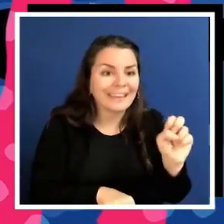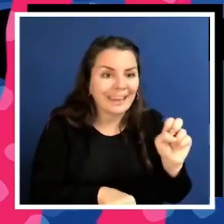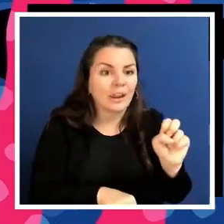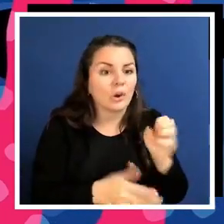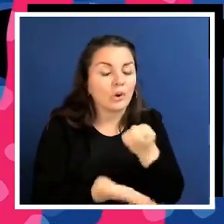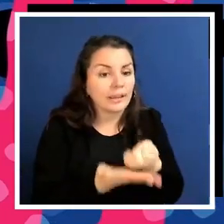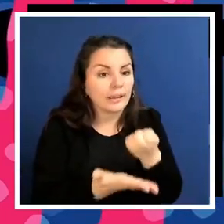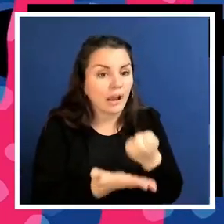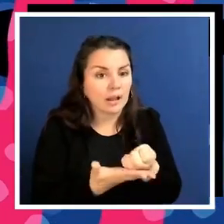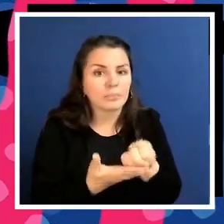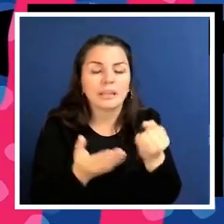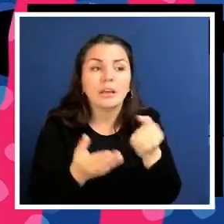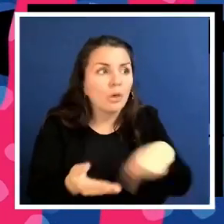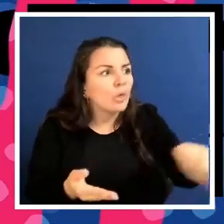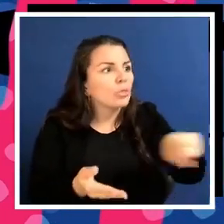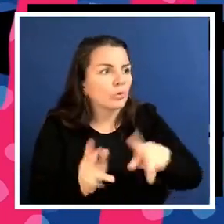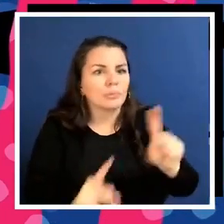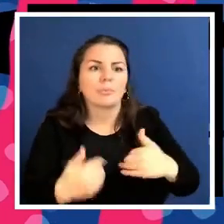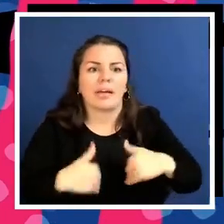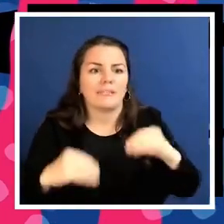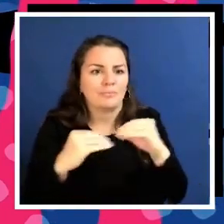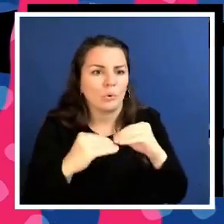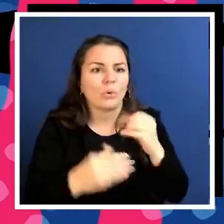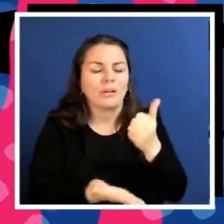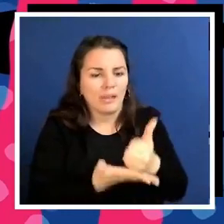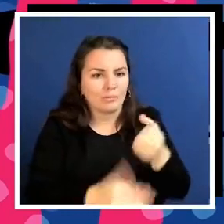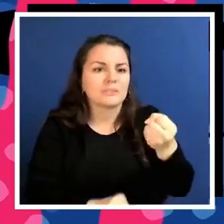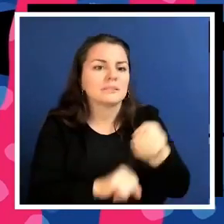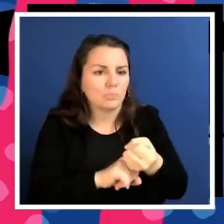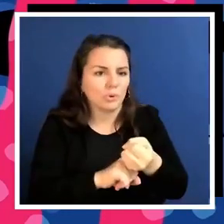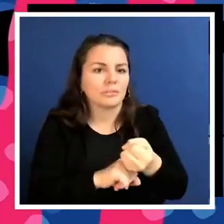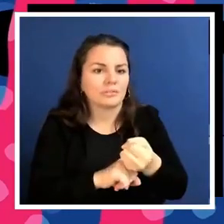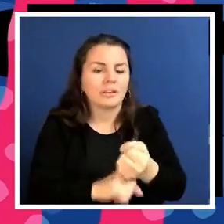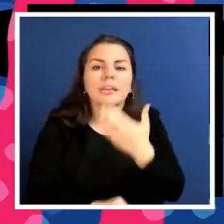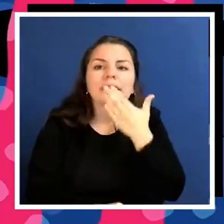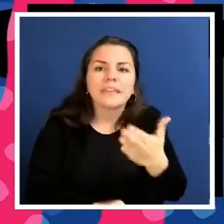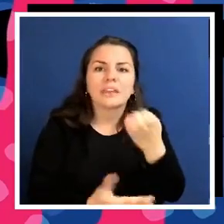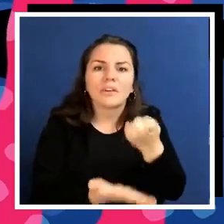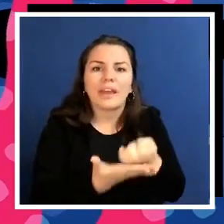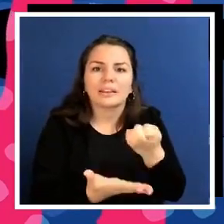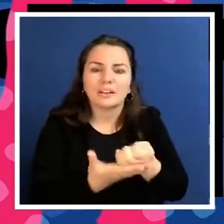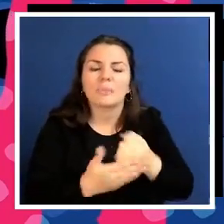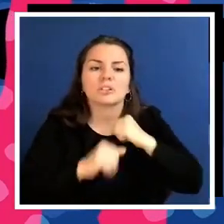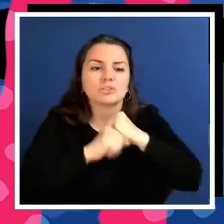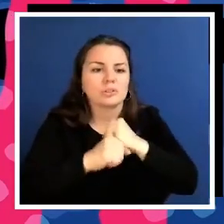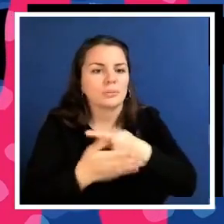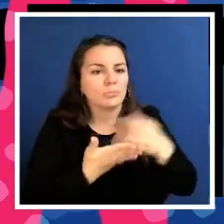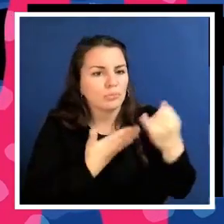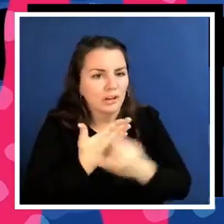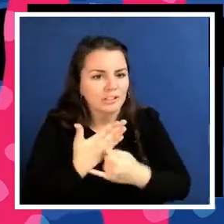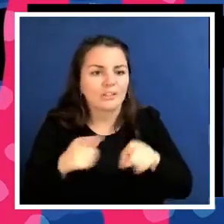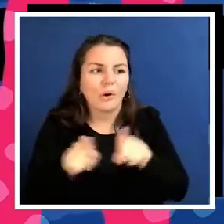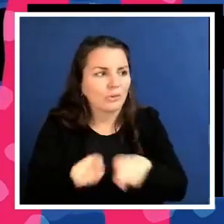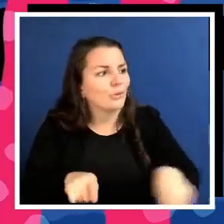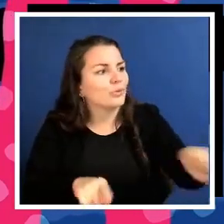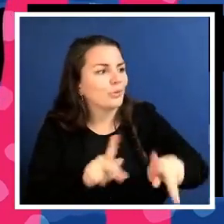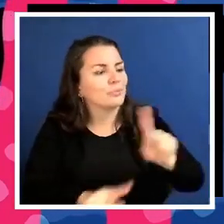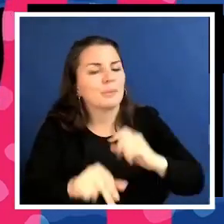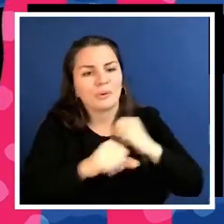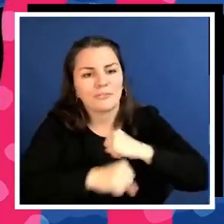AND FAMILIES CAN SUPPORT